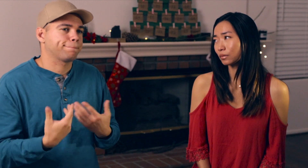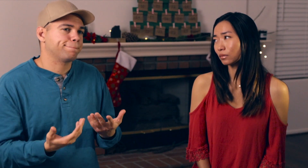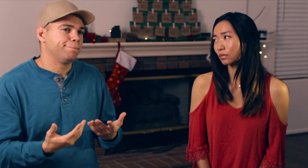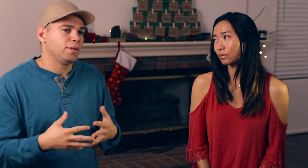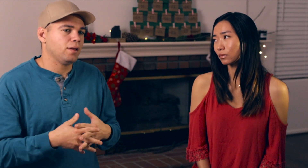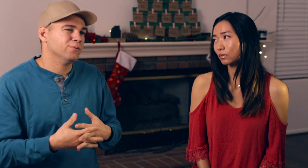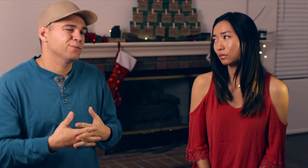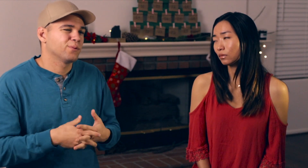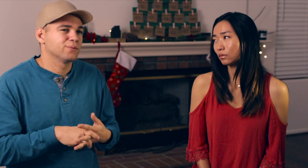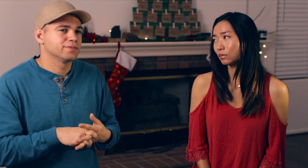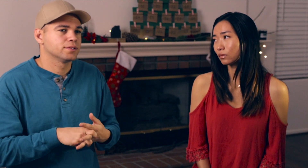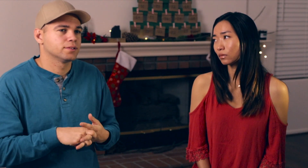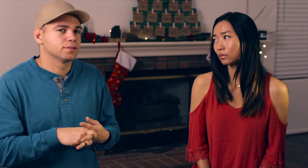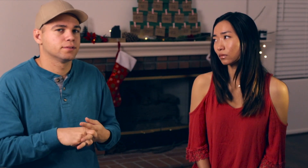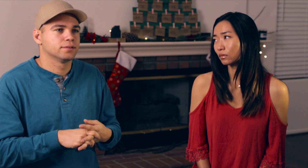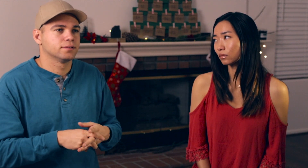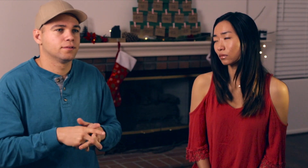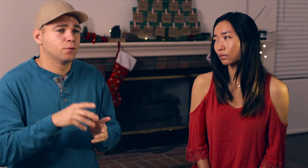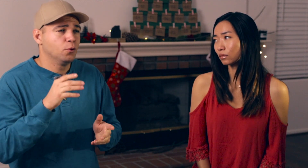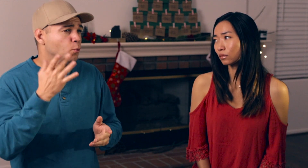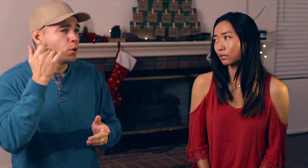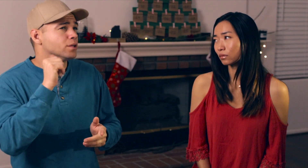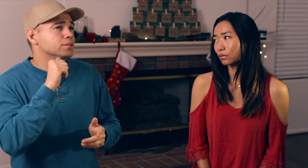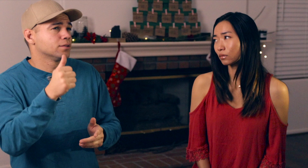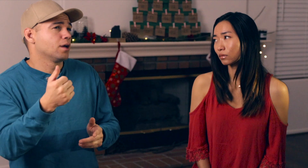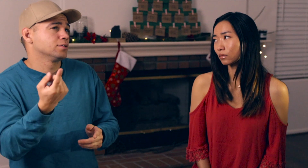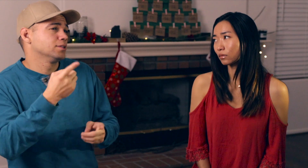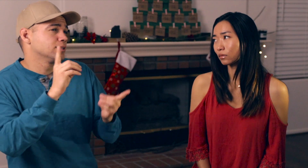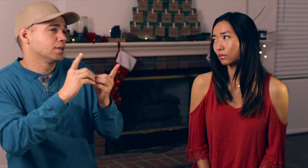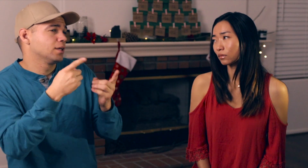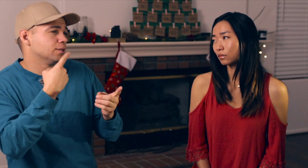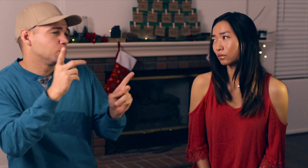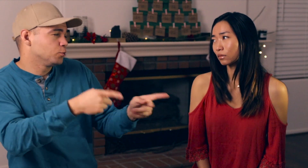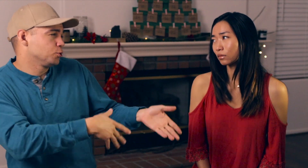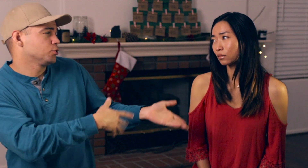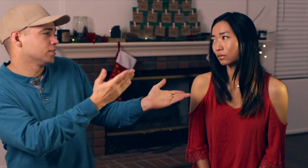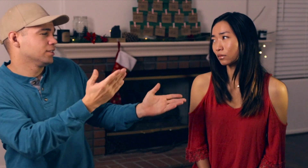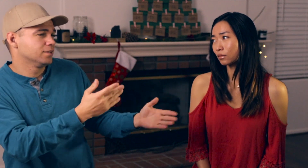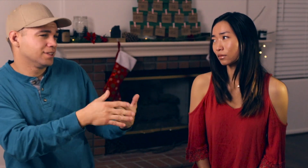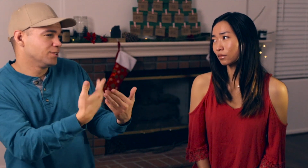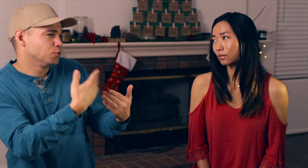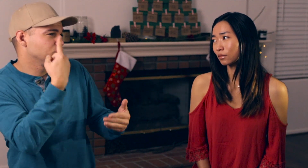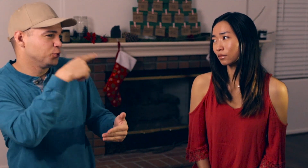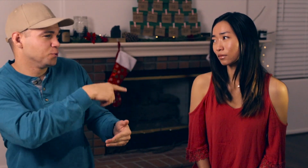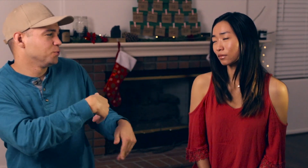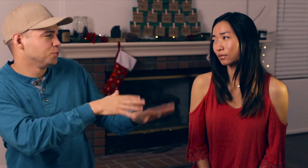and... i don't know. "why not just date a hearing person, it's easier for you!"